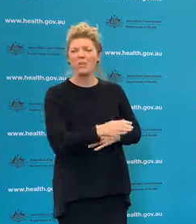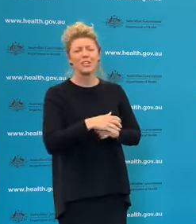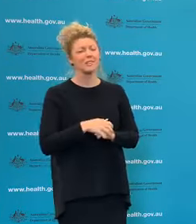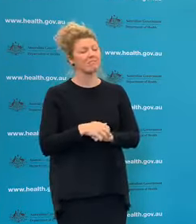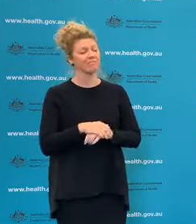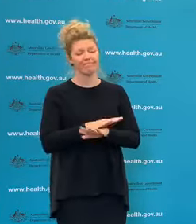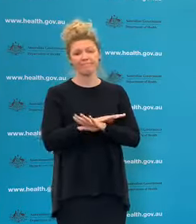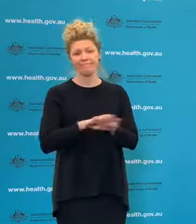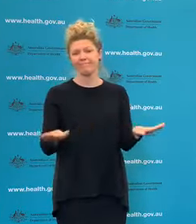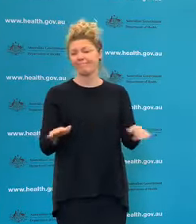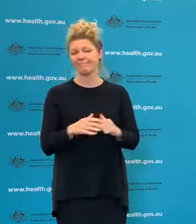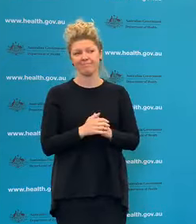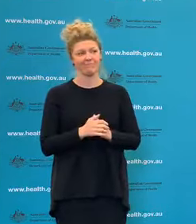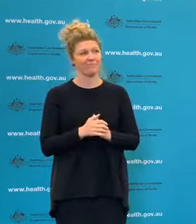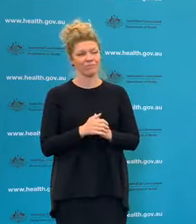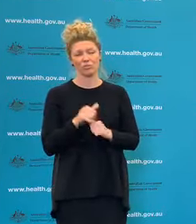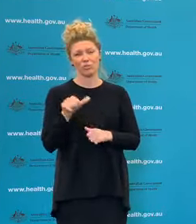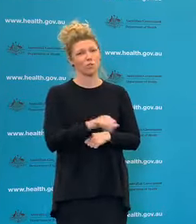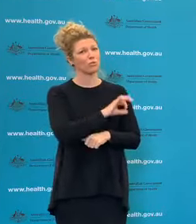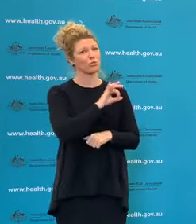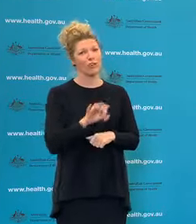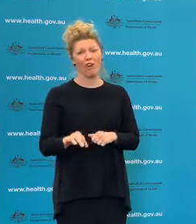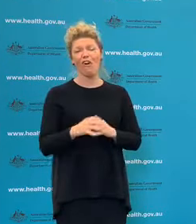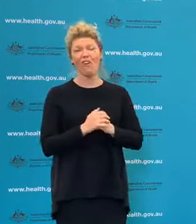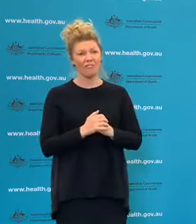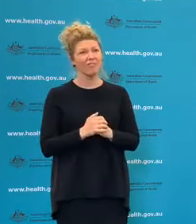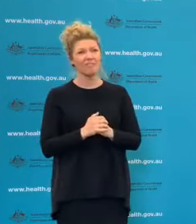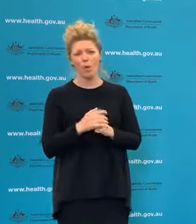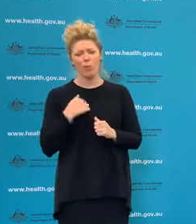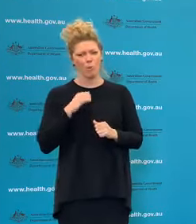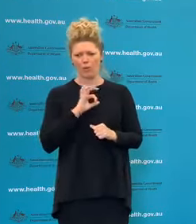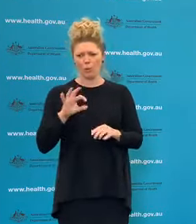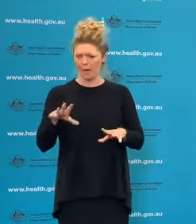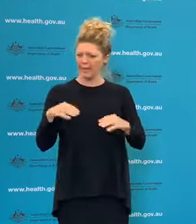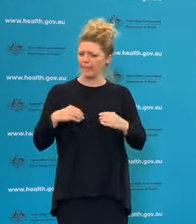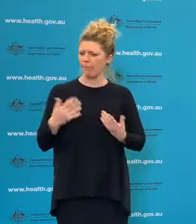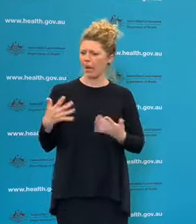aggression towards health care workers, and so we ask everyone to be respectful